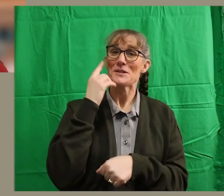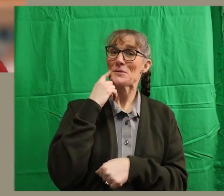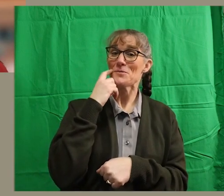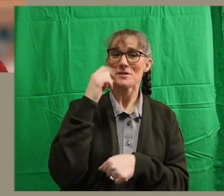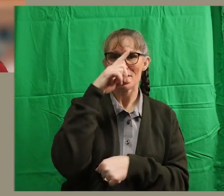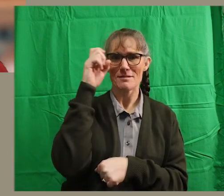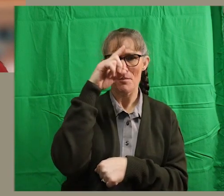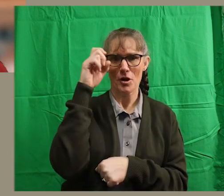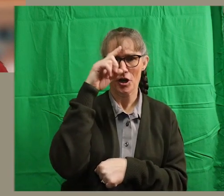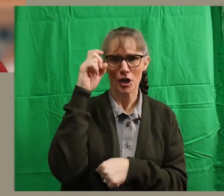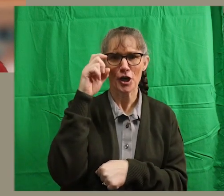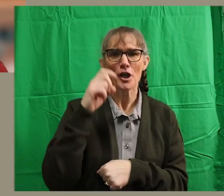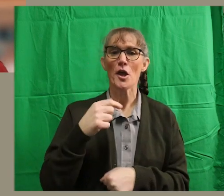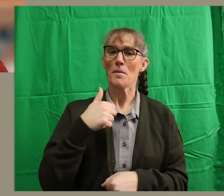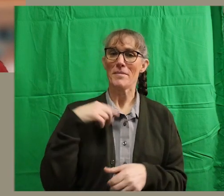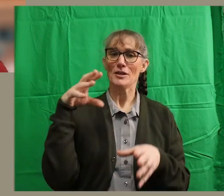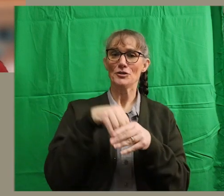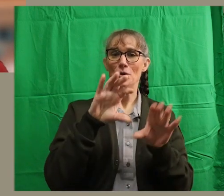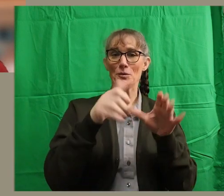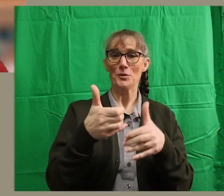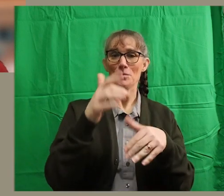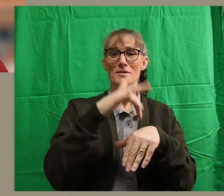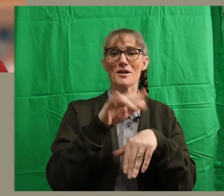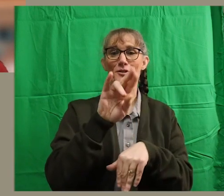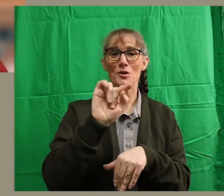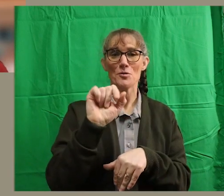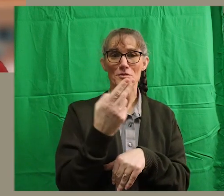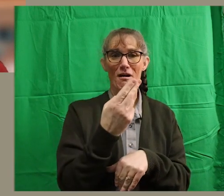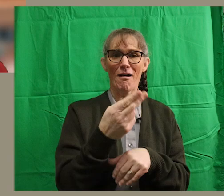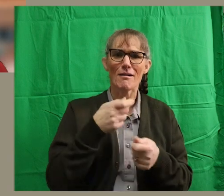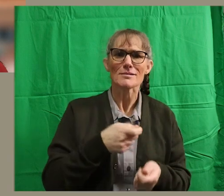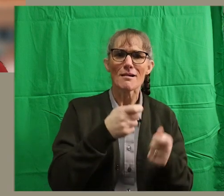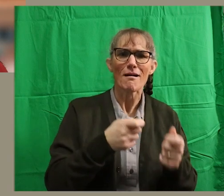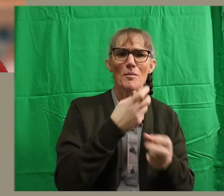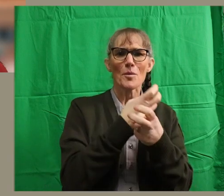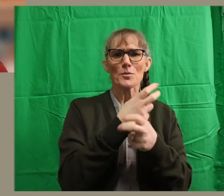this for the first-time last summer. I went with a group to Utah, and we dug for dinosaur bones.